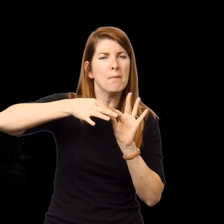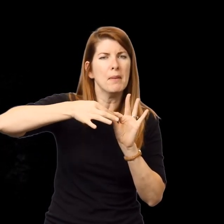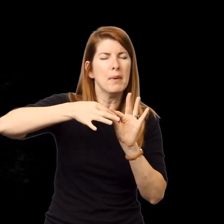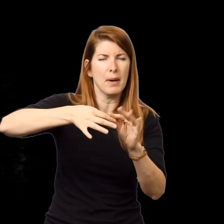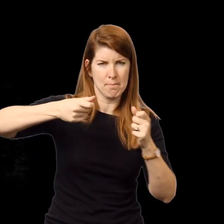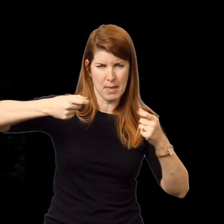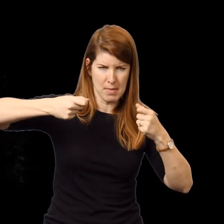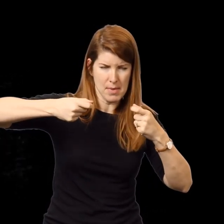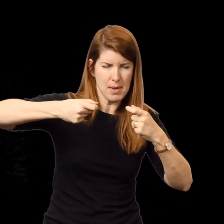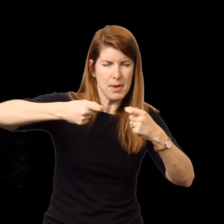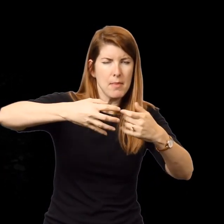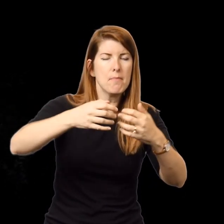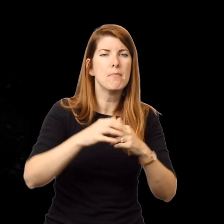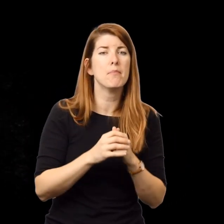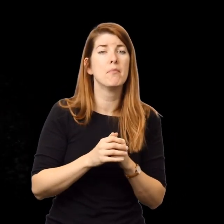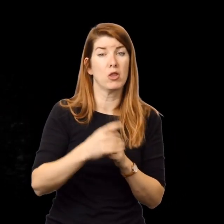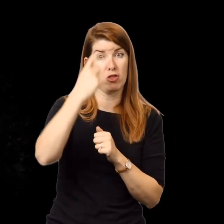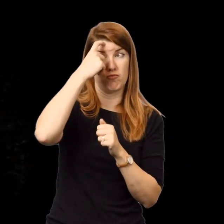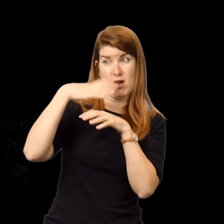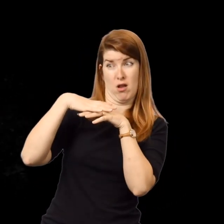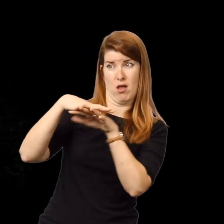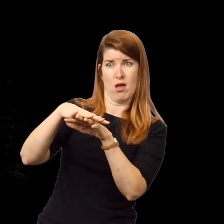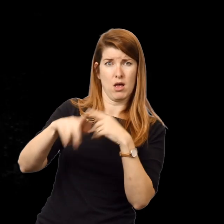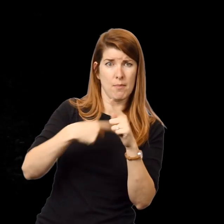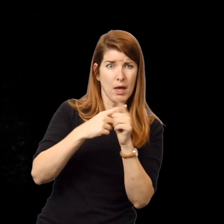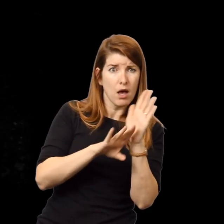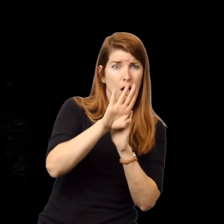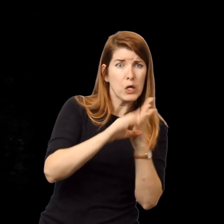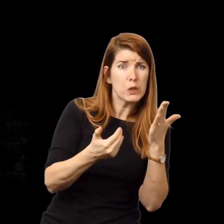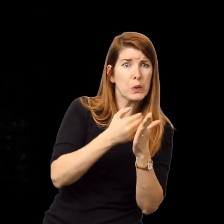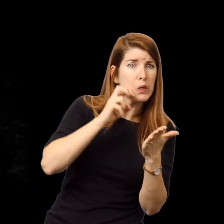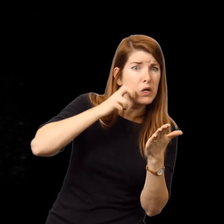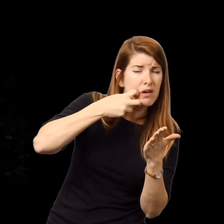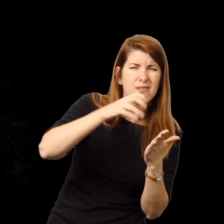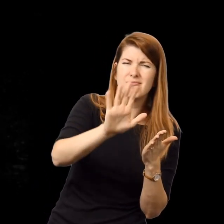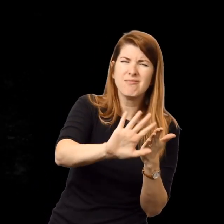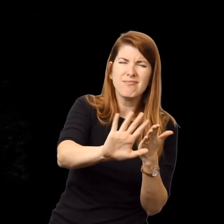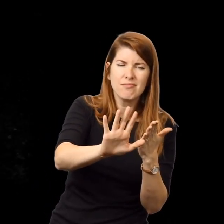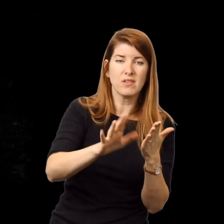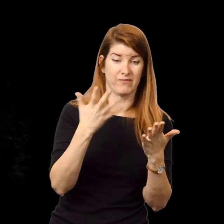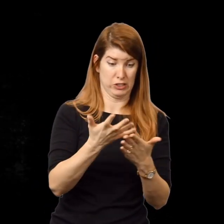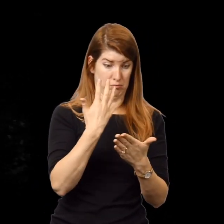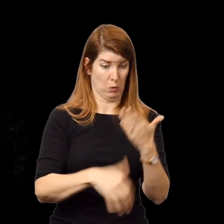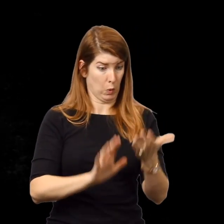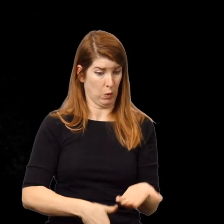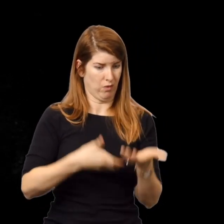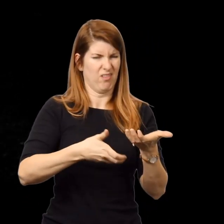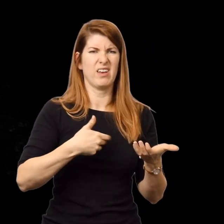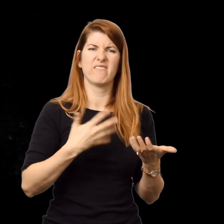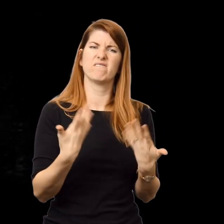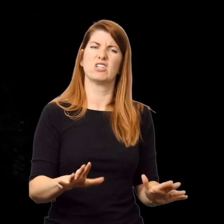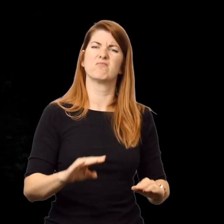The integration process of the brain is not about growing new neurons, because we're born with what we've got.